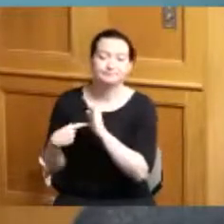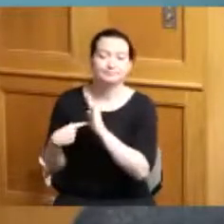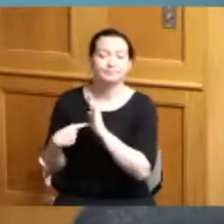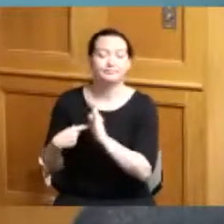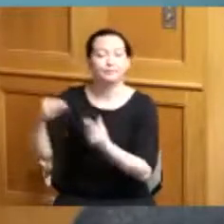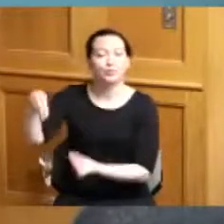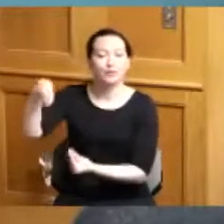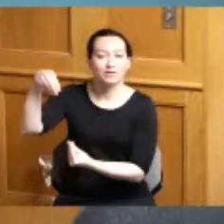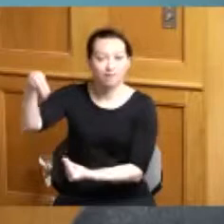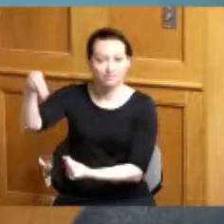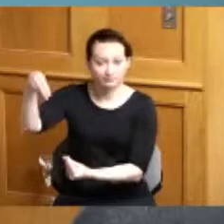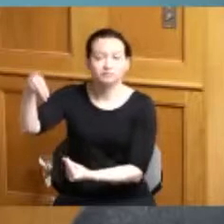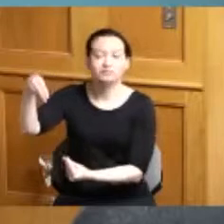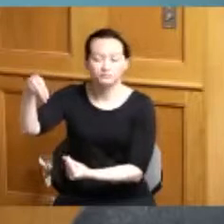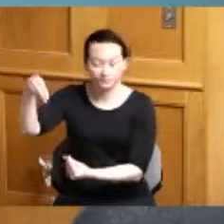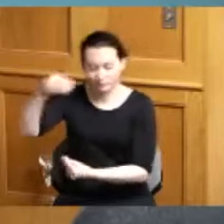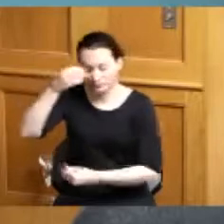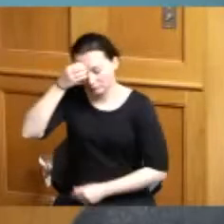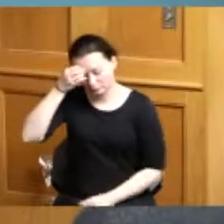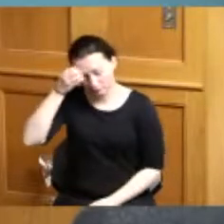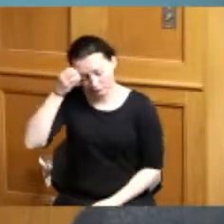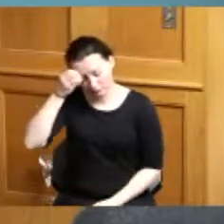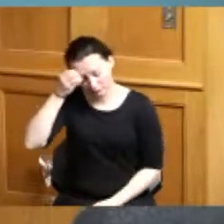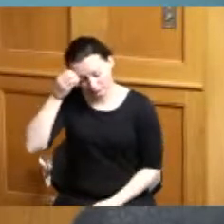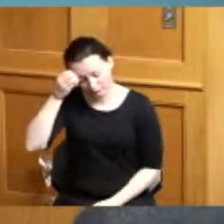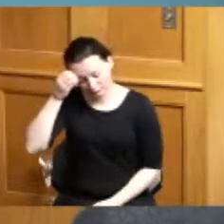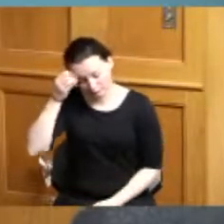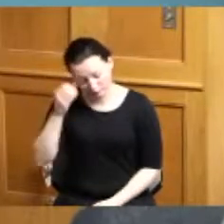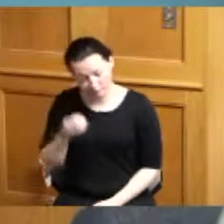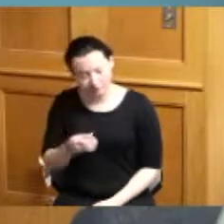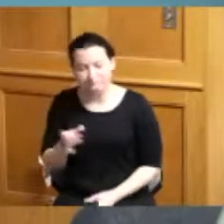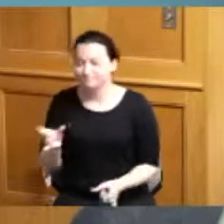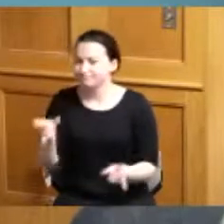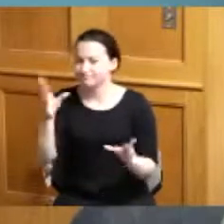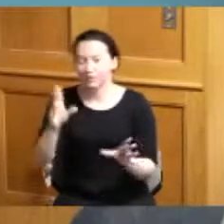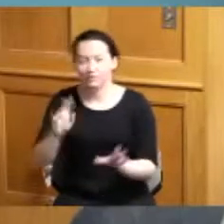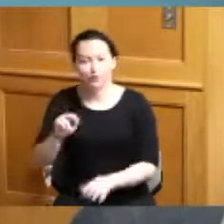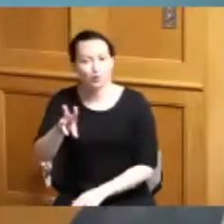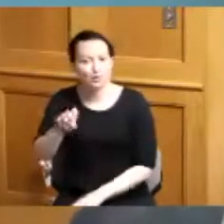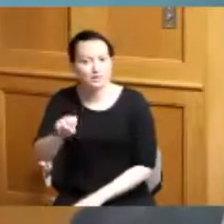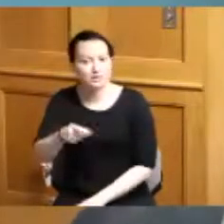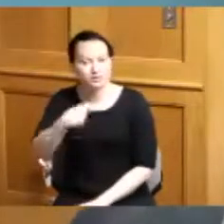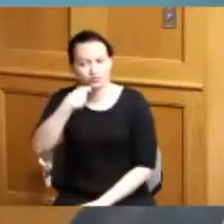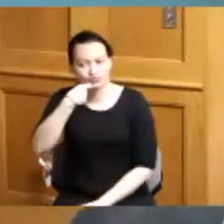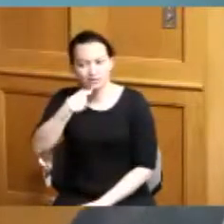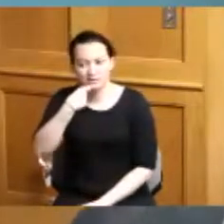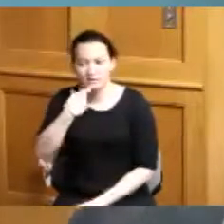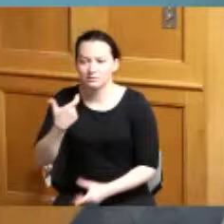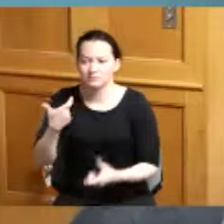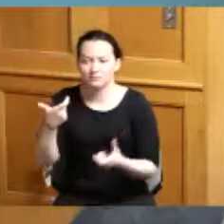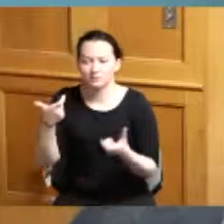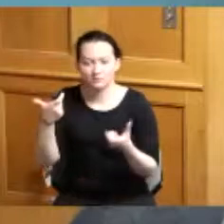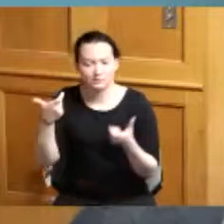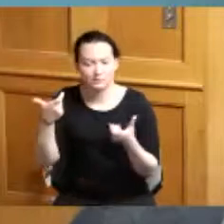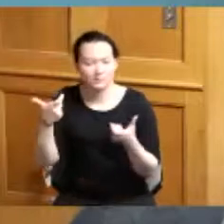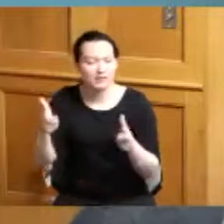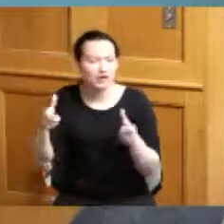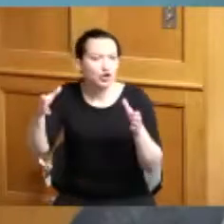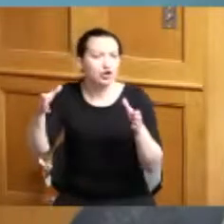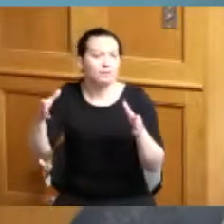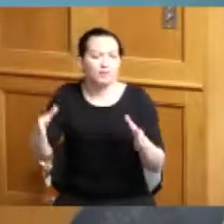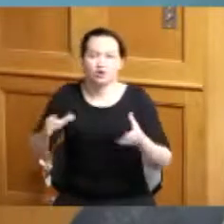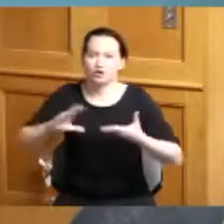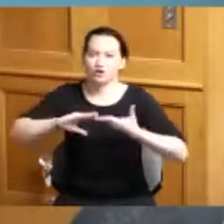proclamation but yeah it's some terrible news and lost the major Giant in our community in